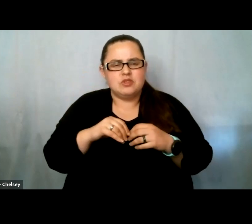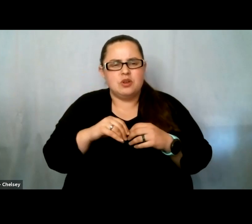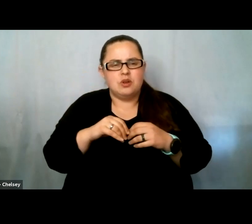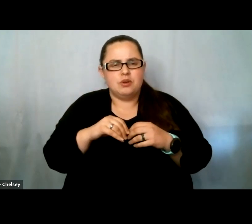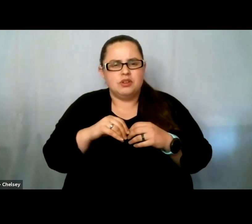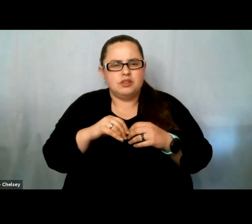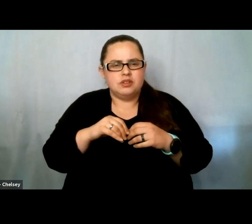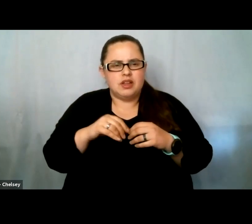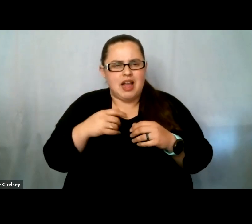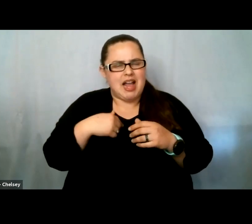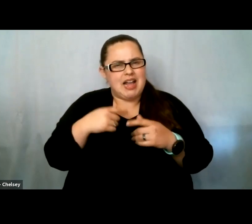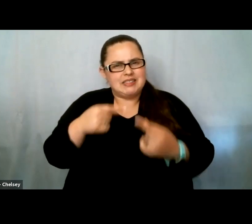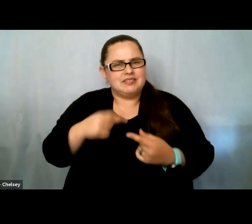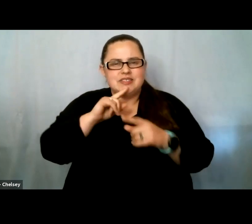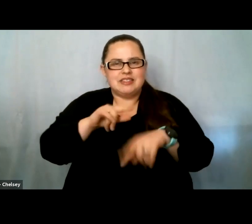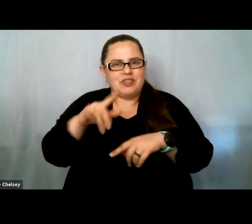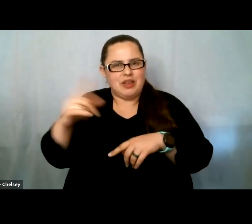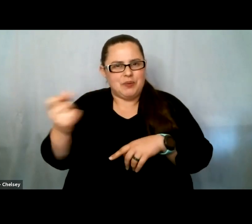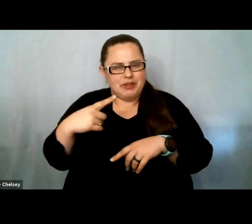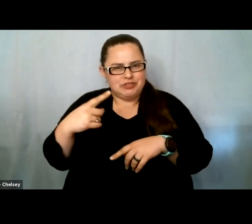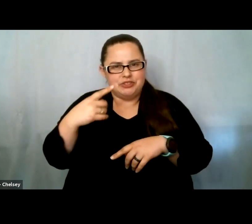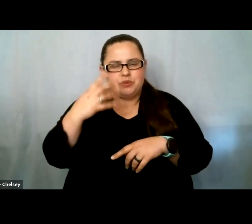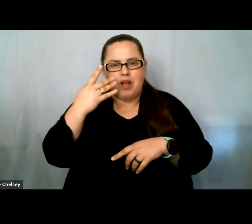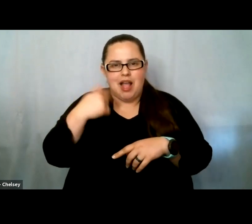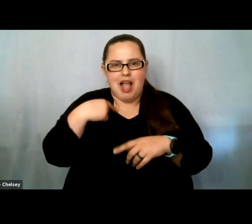have a hard time answering that question because I'm, I'm kind of an open borders